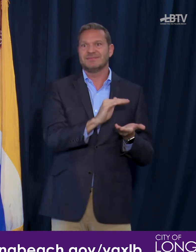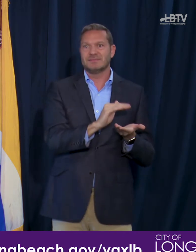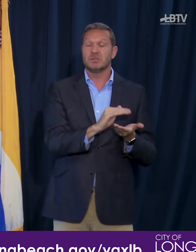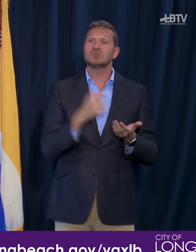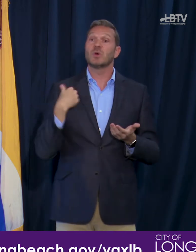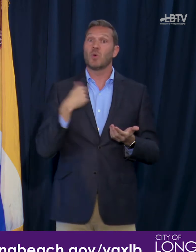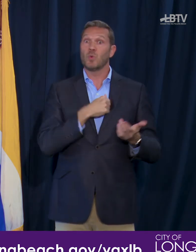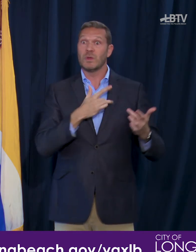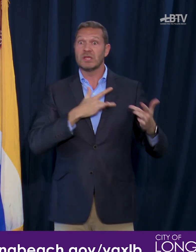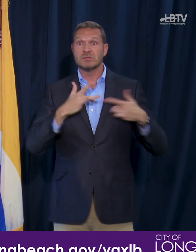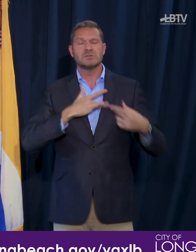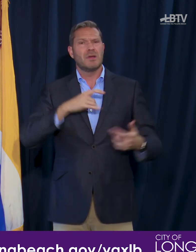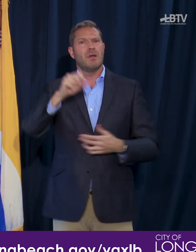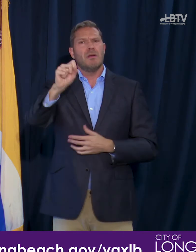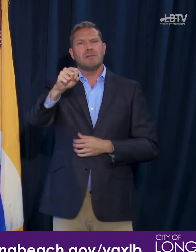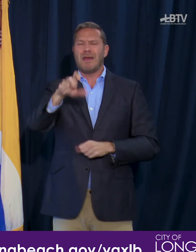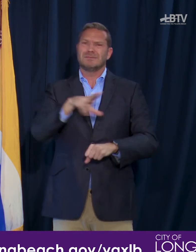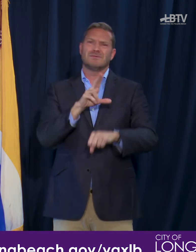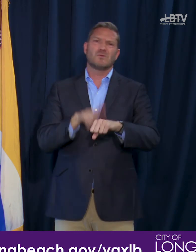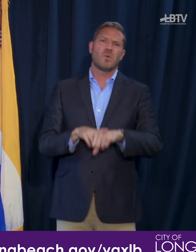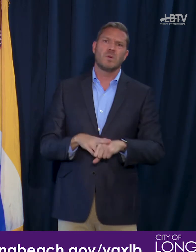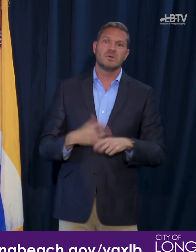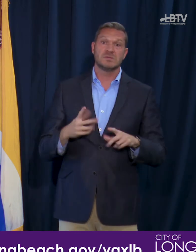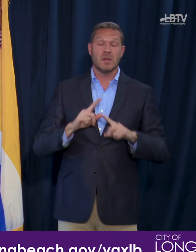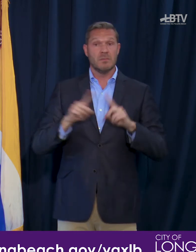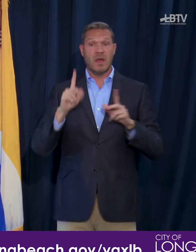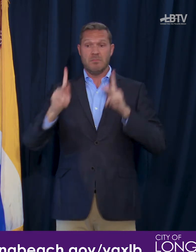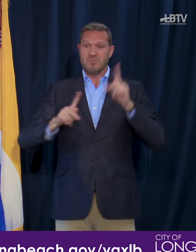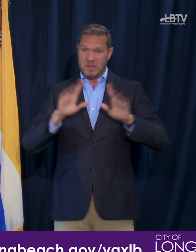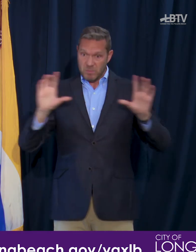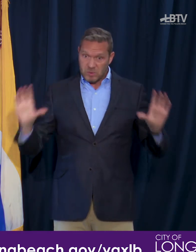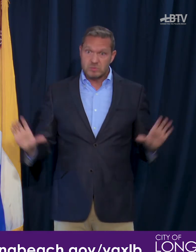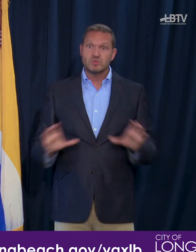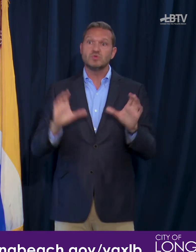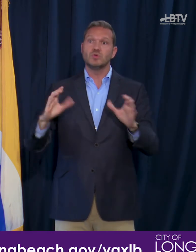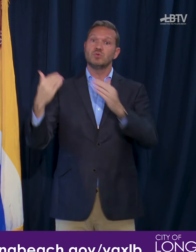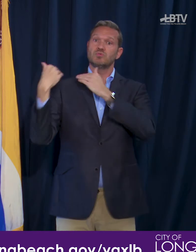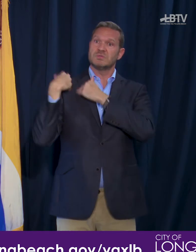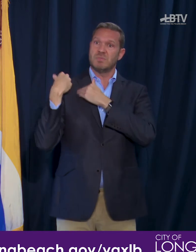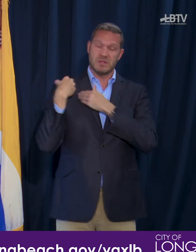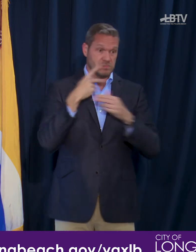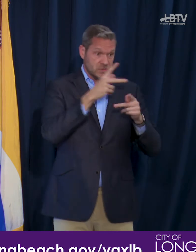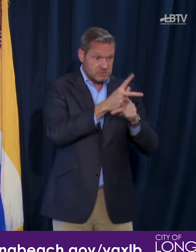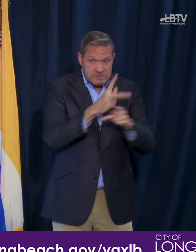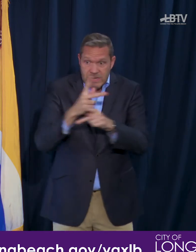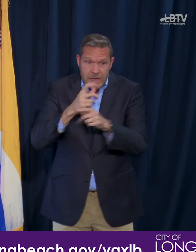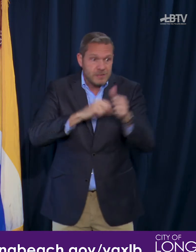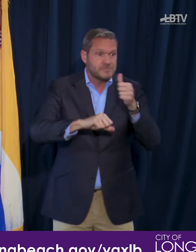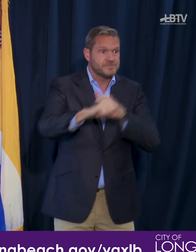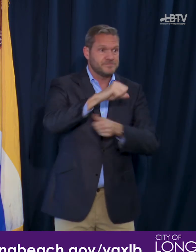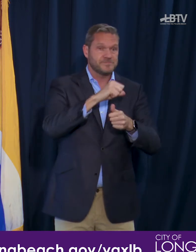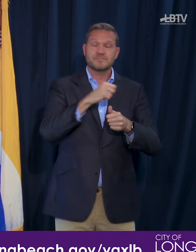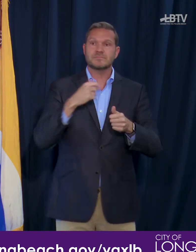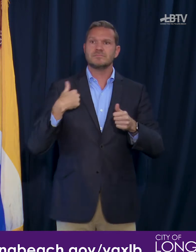If people act responsibly and take care of each other, we should manage to do all this